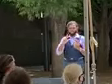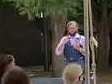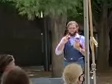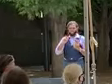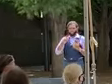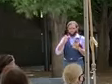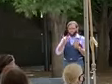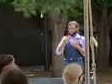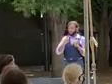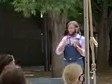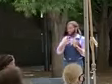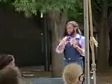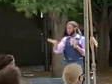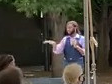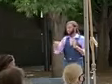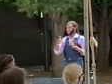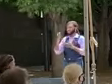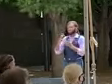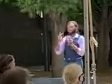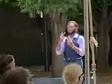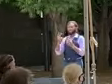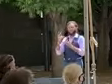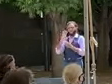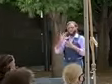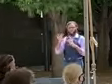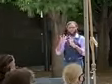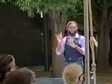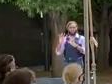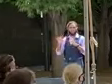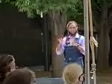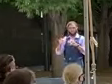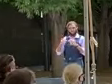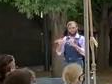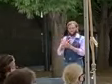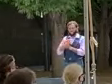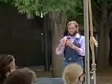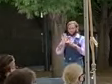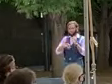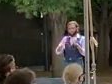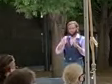you're going to do more damage than you are going to be constructive.